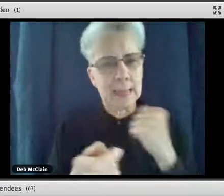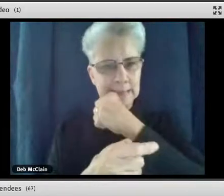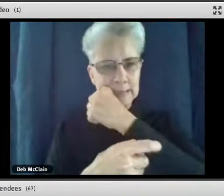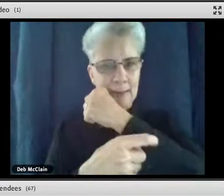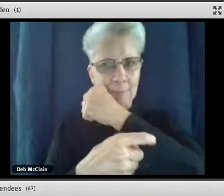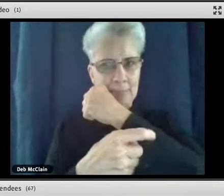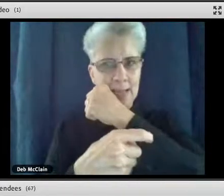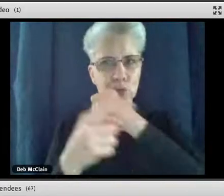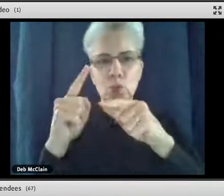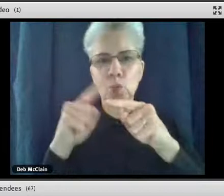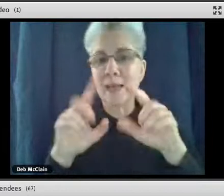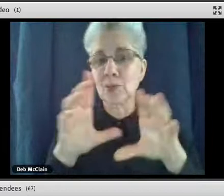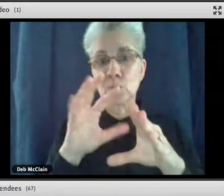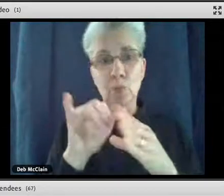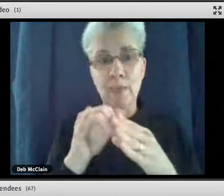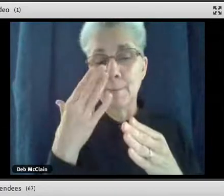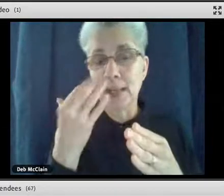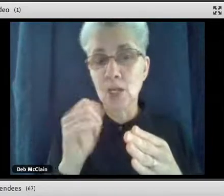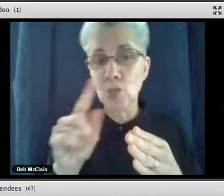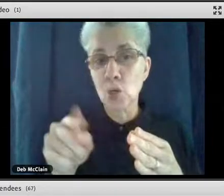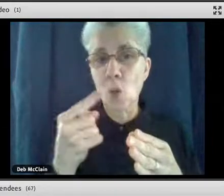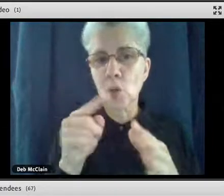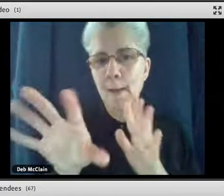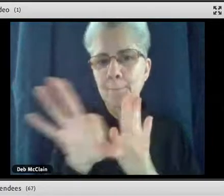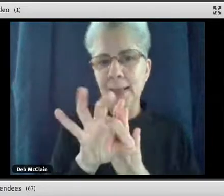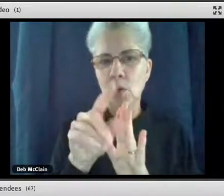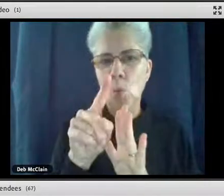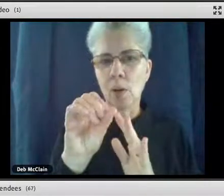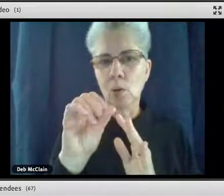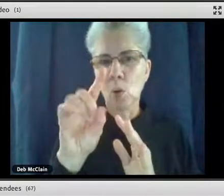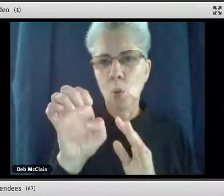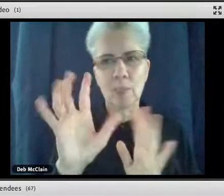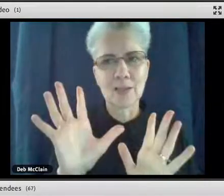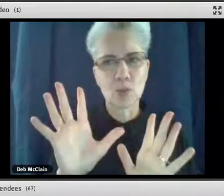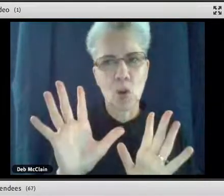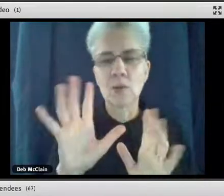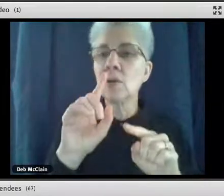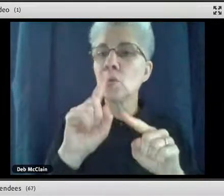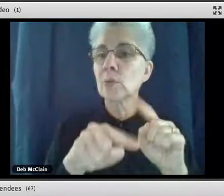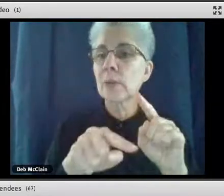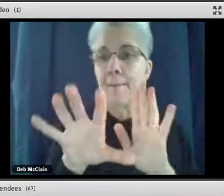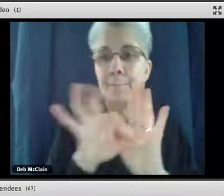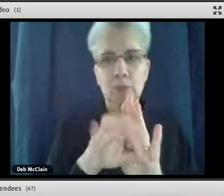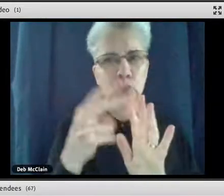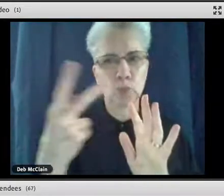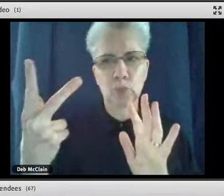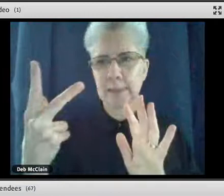even though there is that temptation, you can't do it because you can only choose one code.